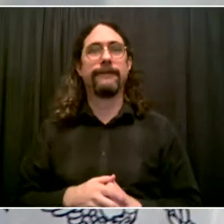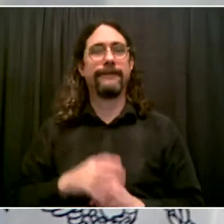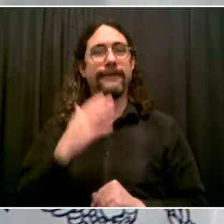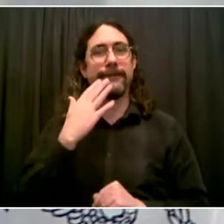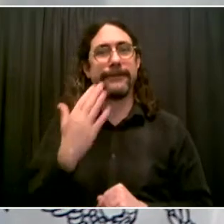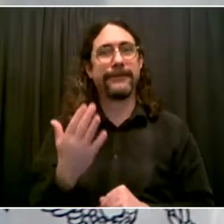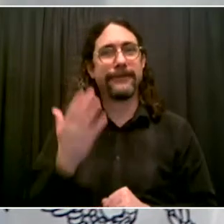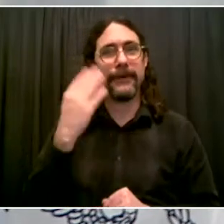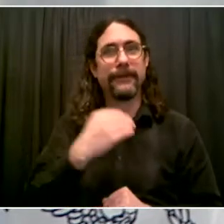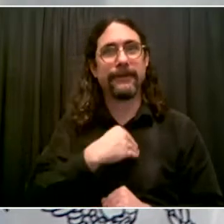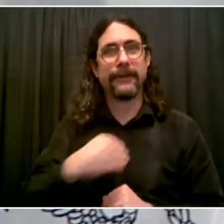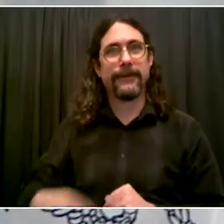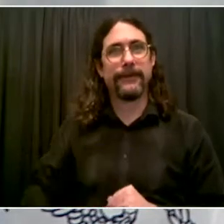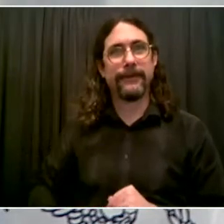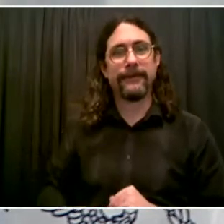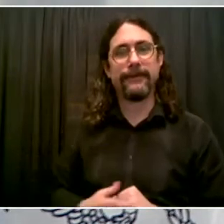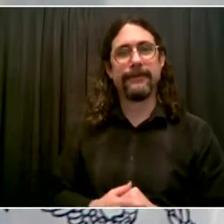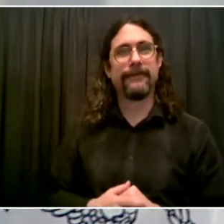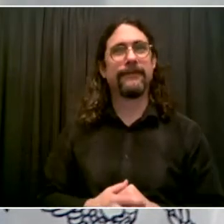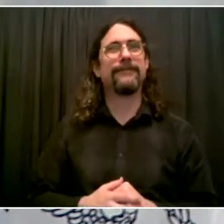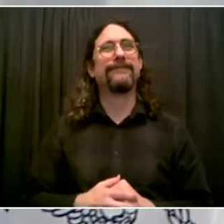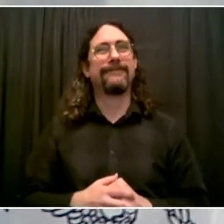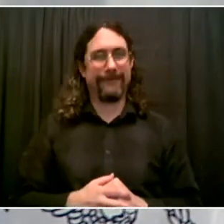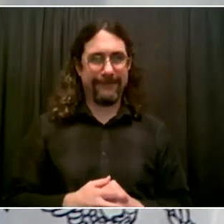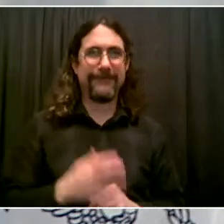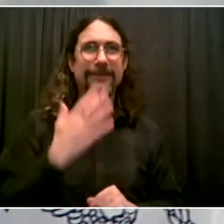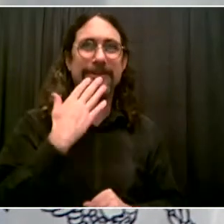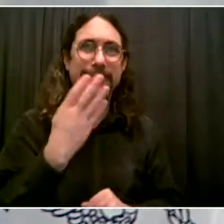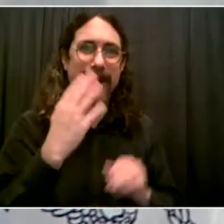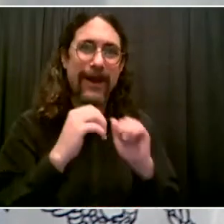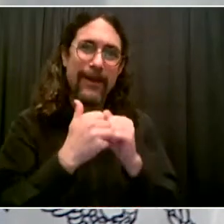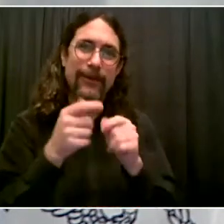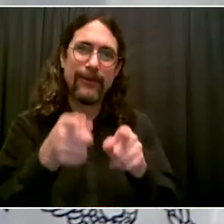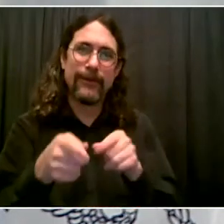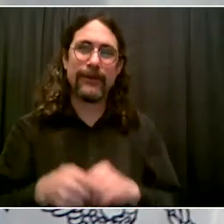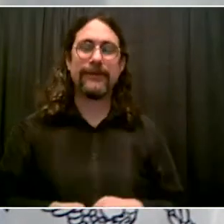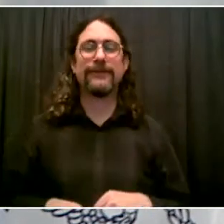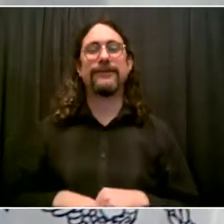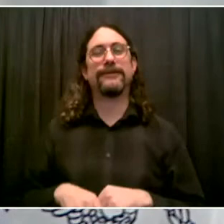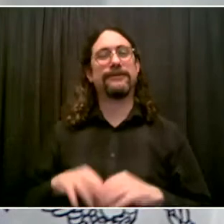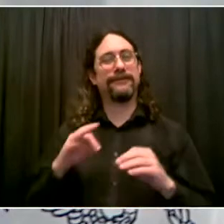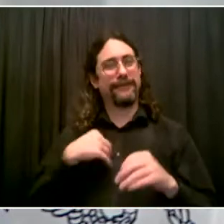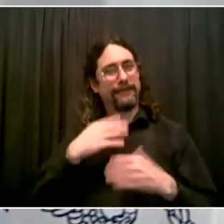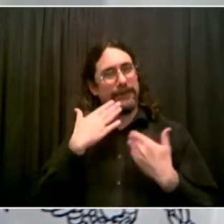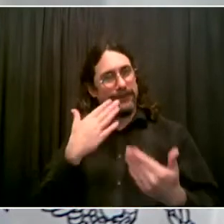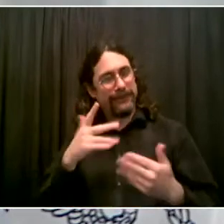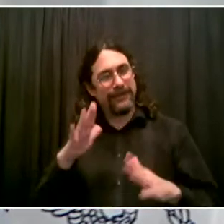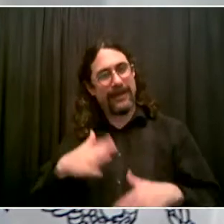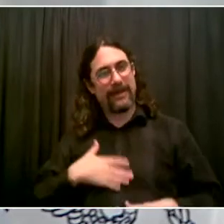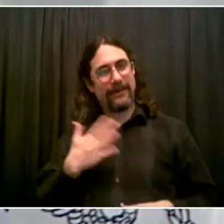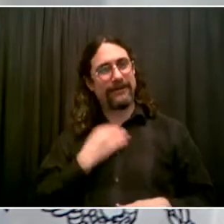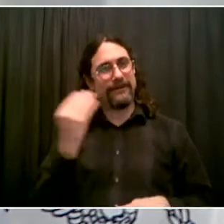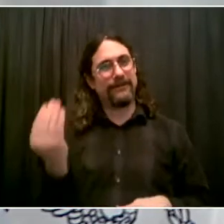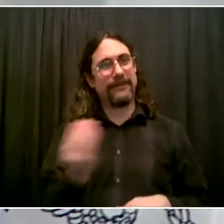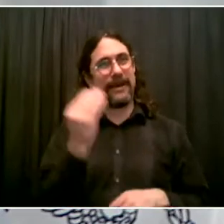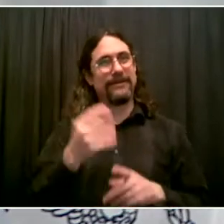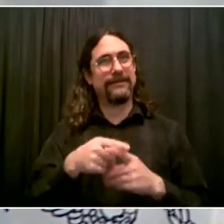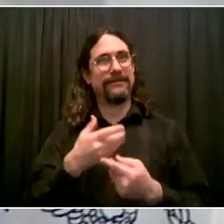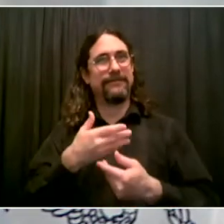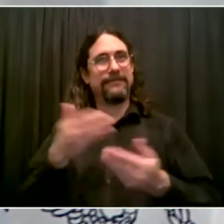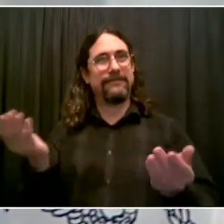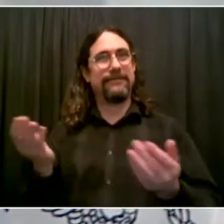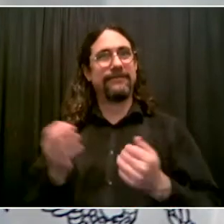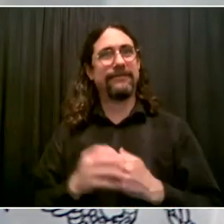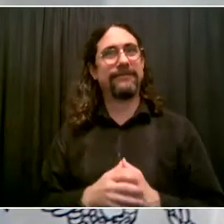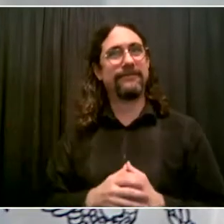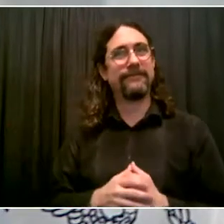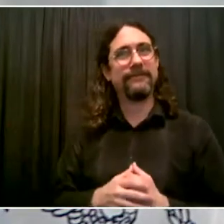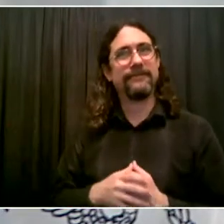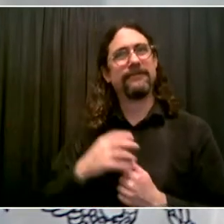TO DDAVID FROM